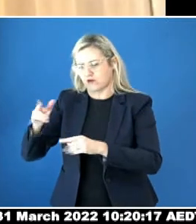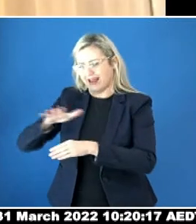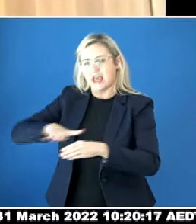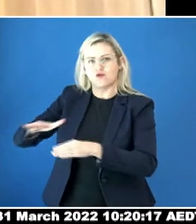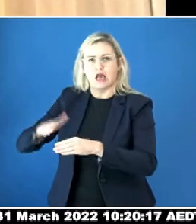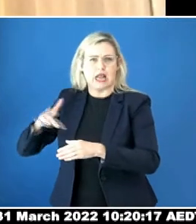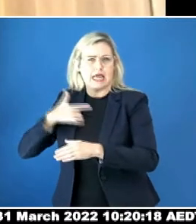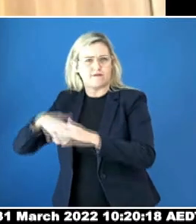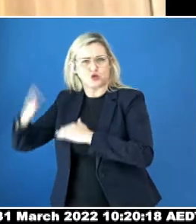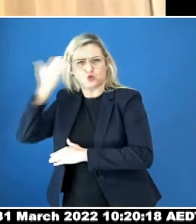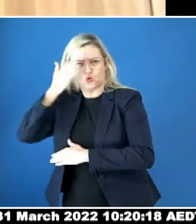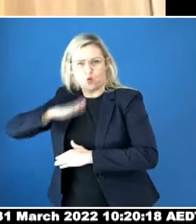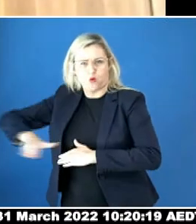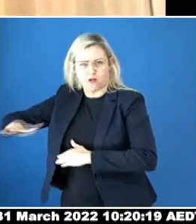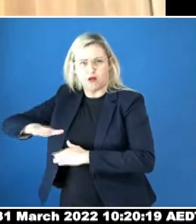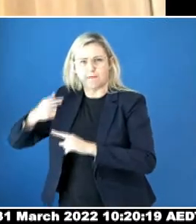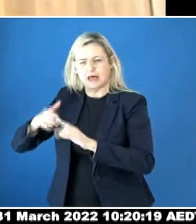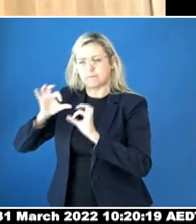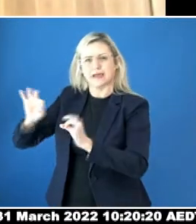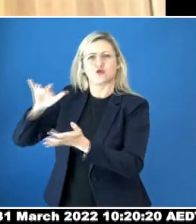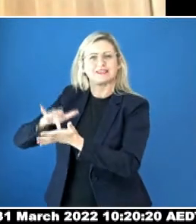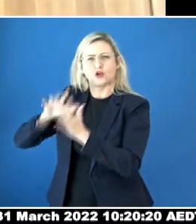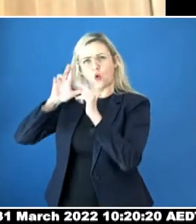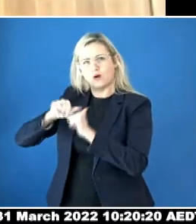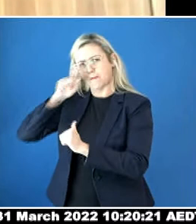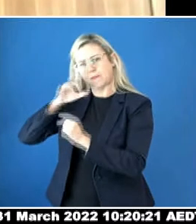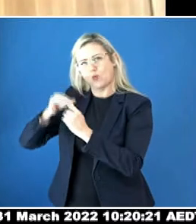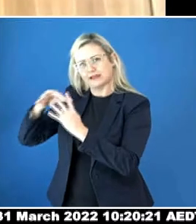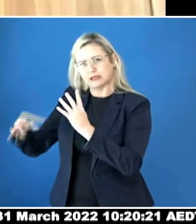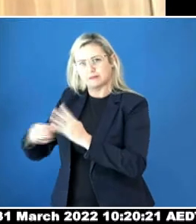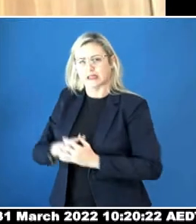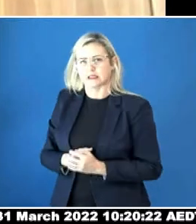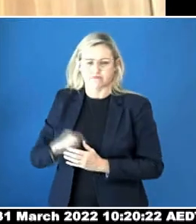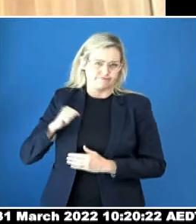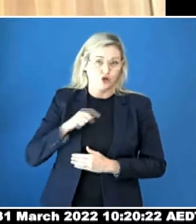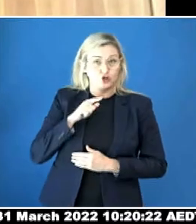Yeah. MS EASTMAN: Do you want to talk about [REDACTED]and what you remember